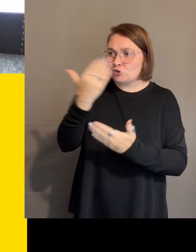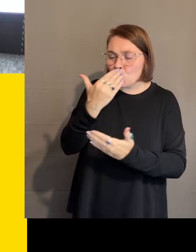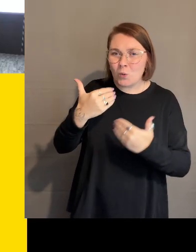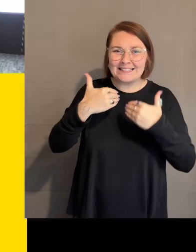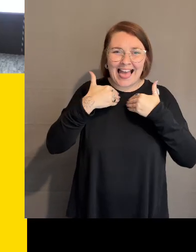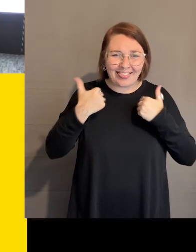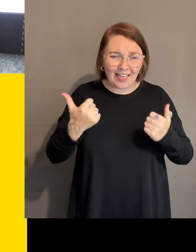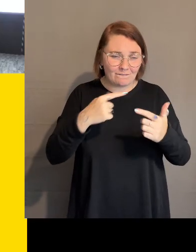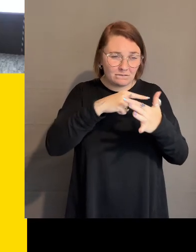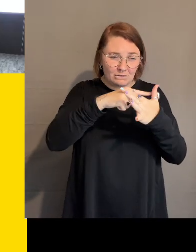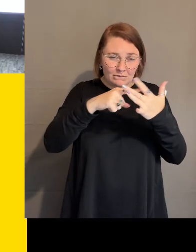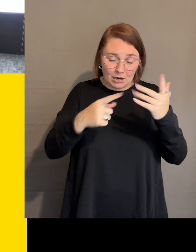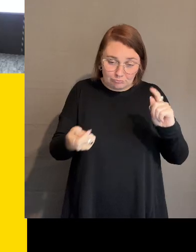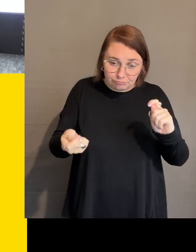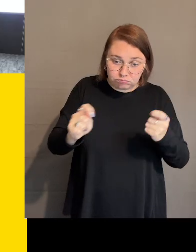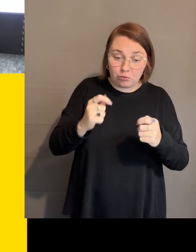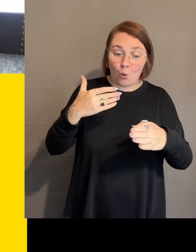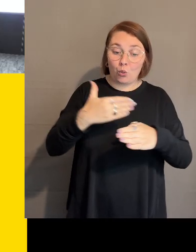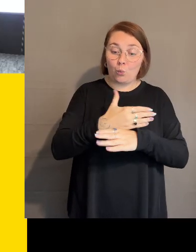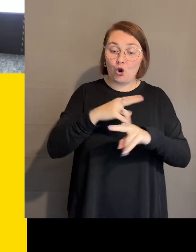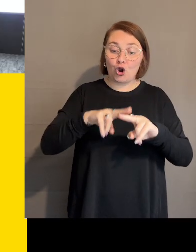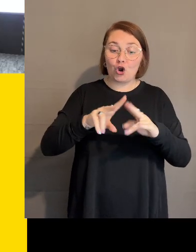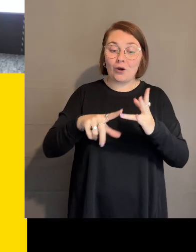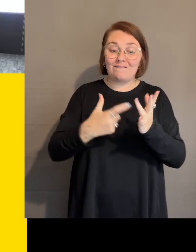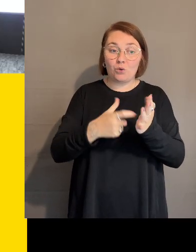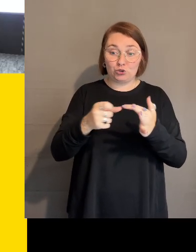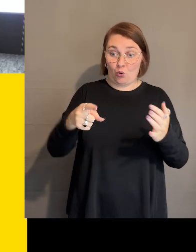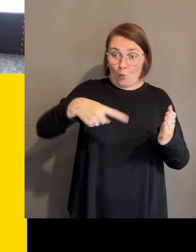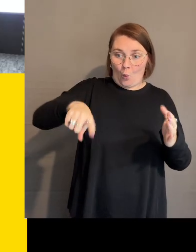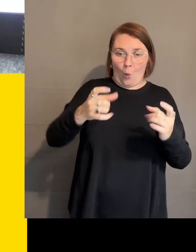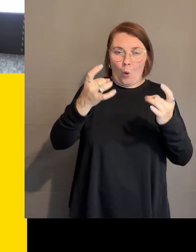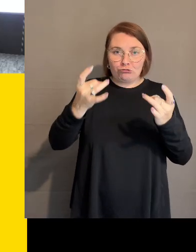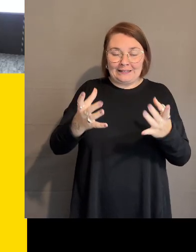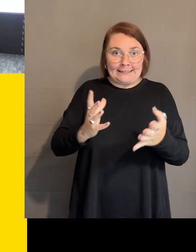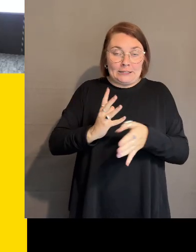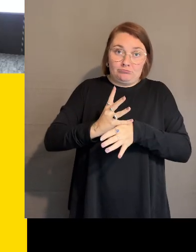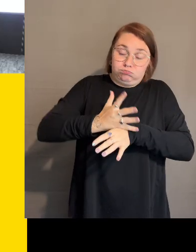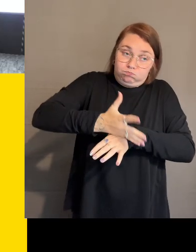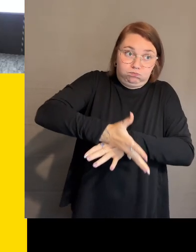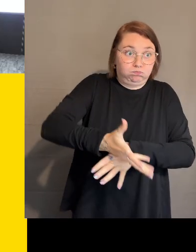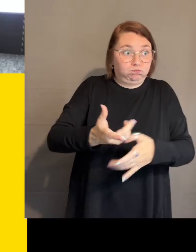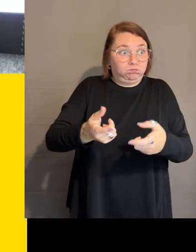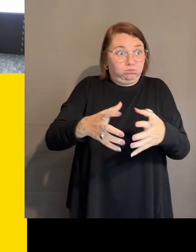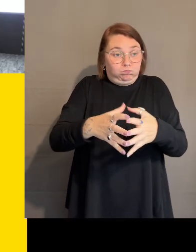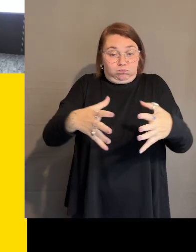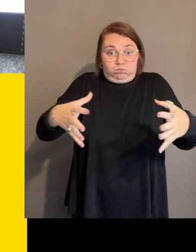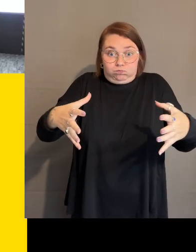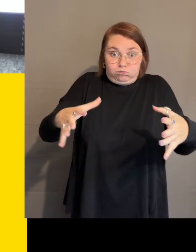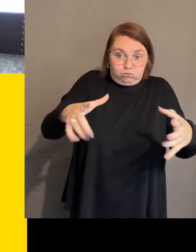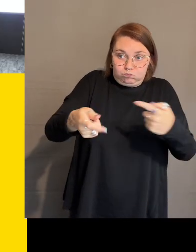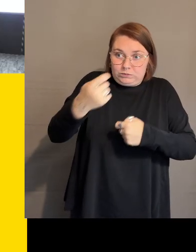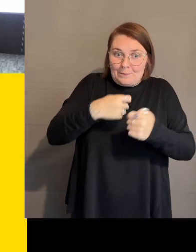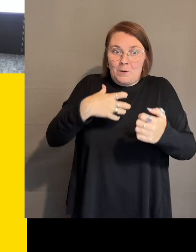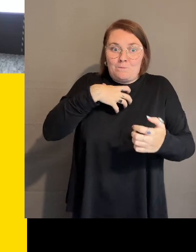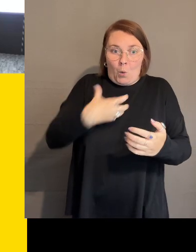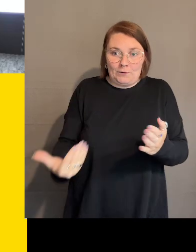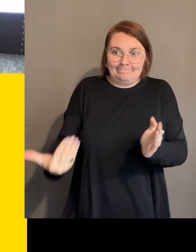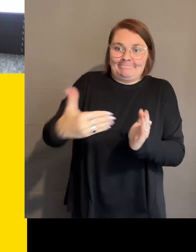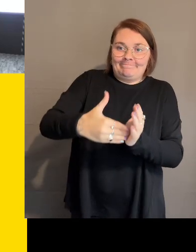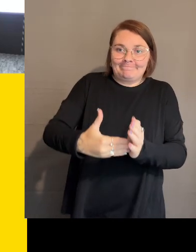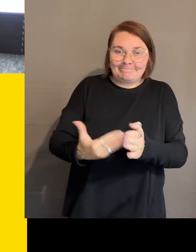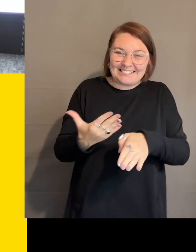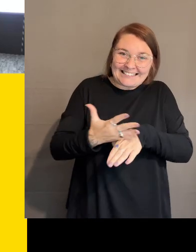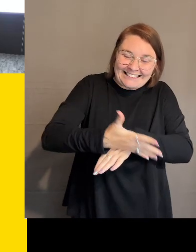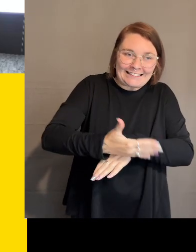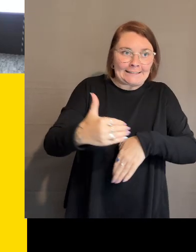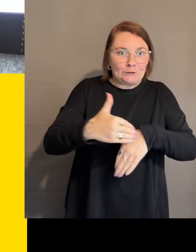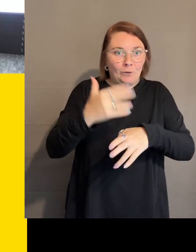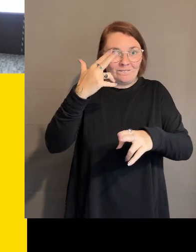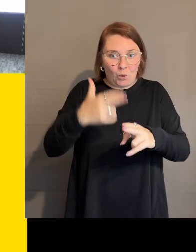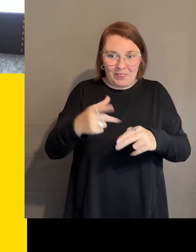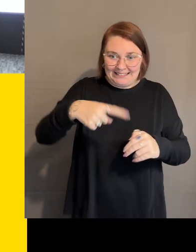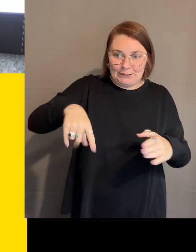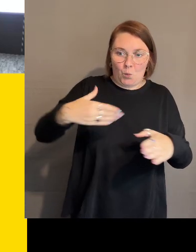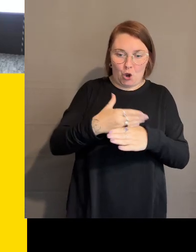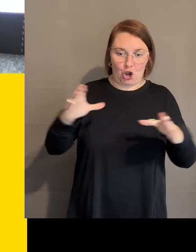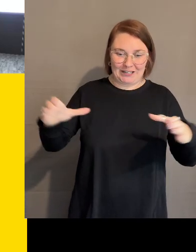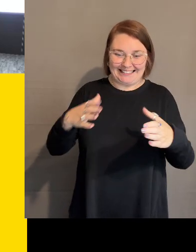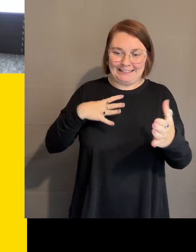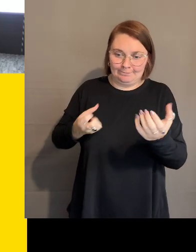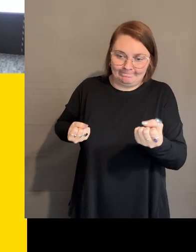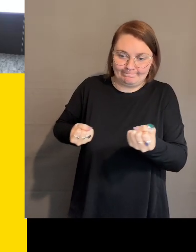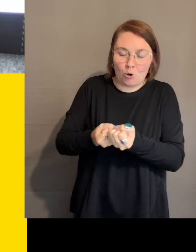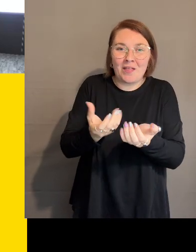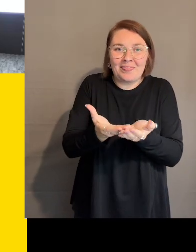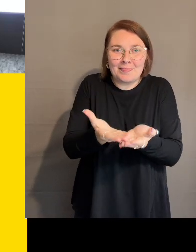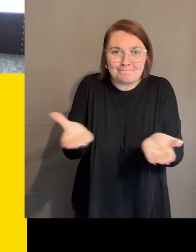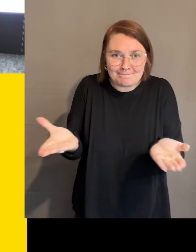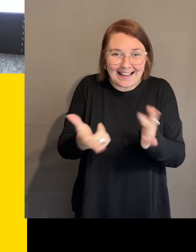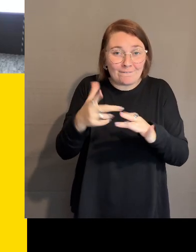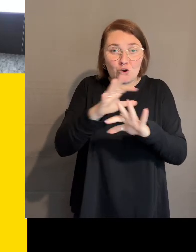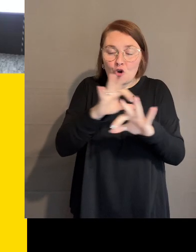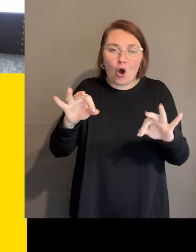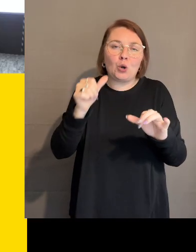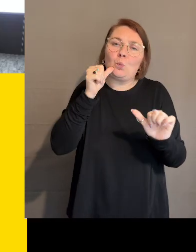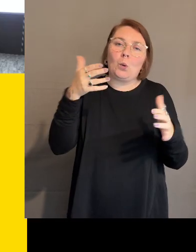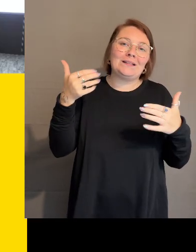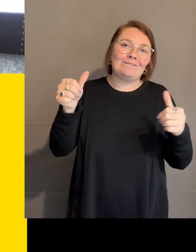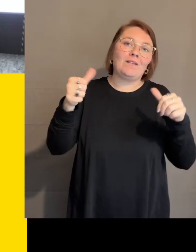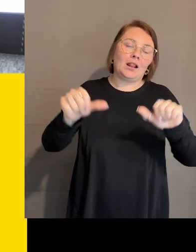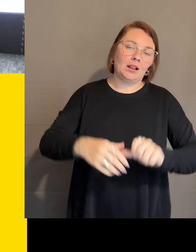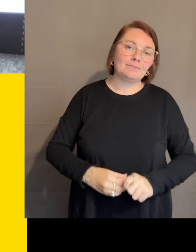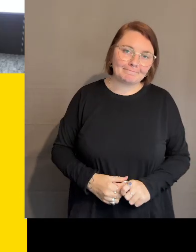healthcare, and there's a workforce that are already kind of pretty stretched, so this is kind of creating a whole new set of issues for that workforce, so they've got to be really well, supported to do this, otherwise it's not going to be successful.